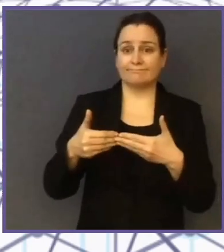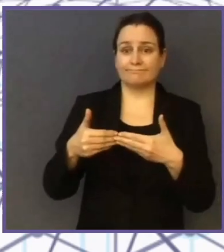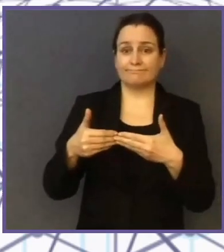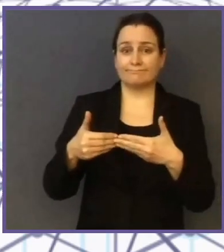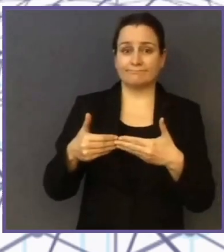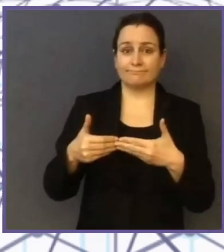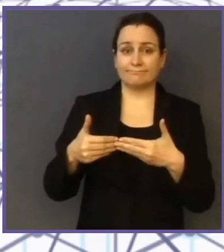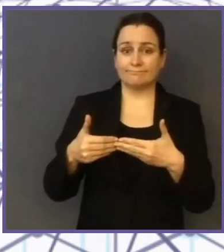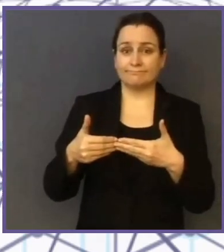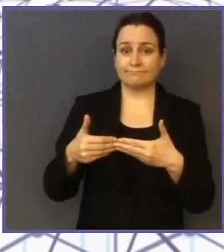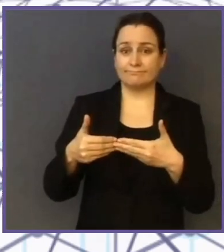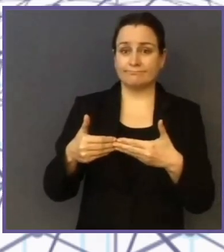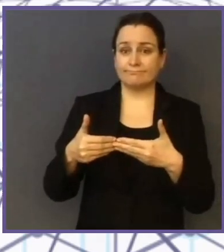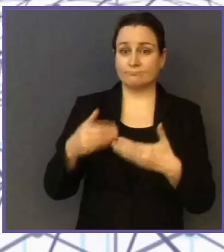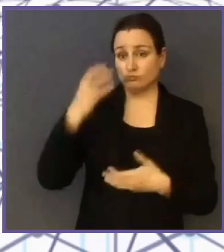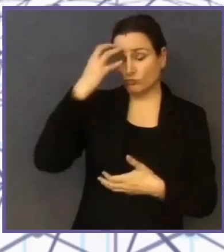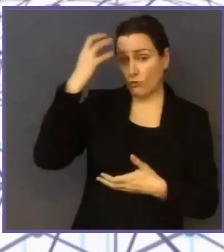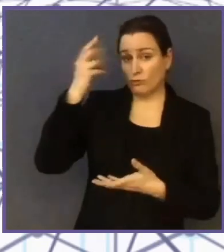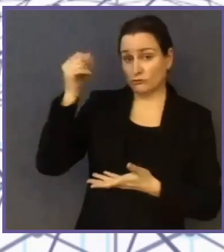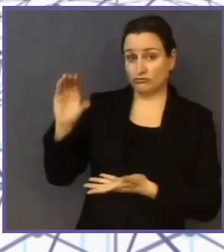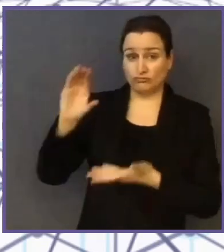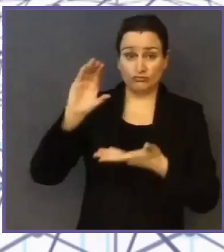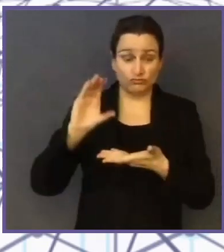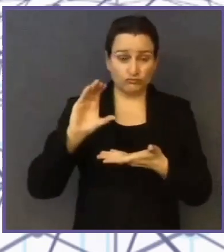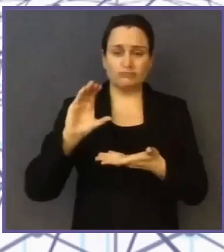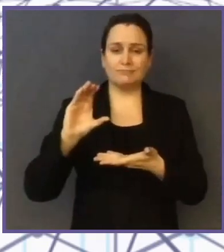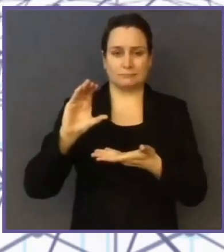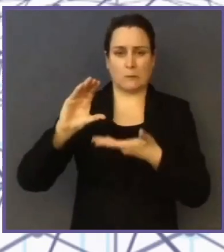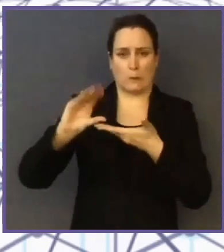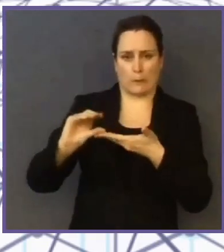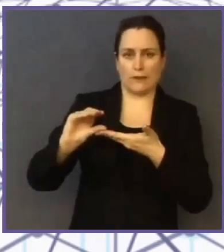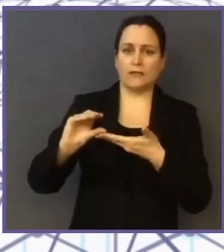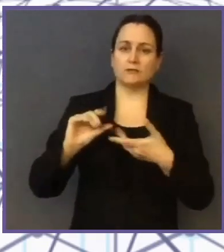He lost his hand due to the industrial accident.